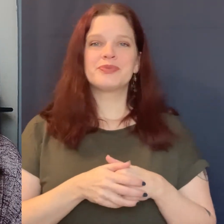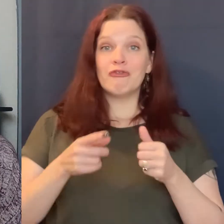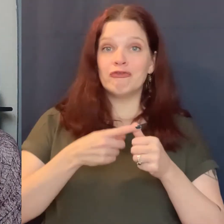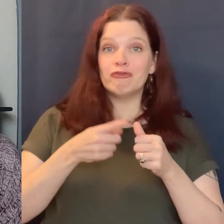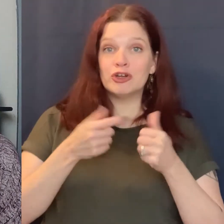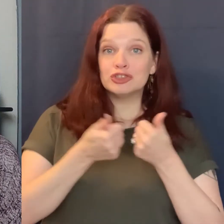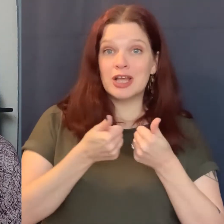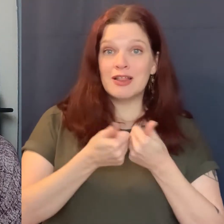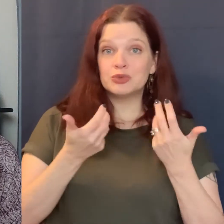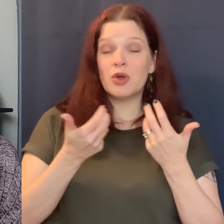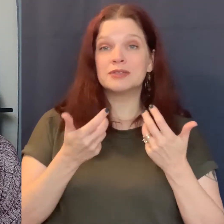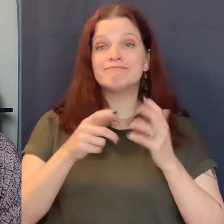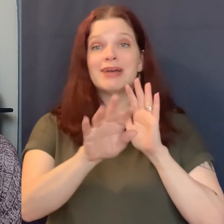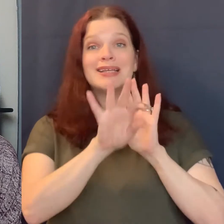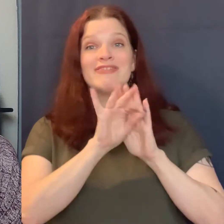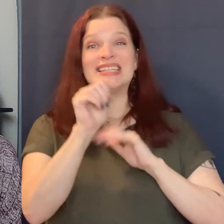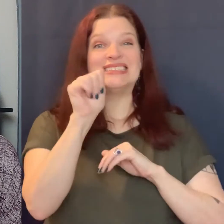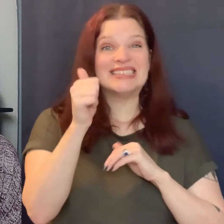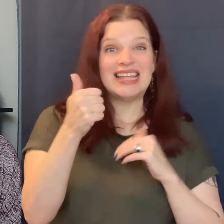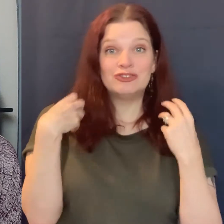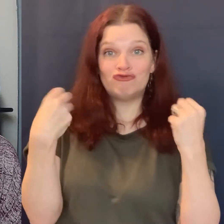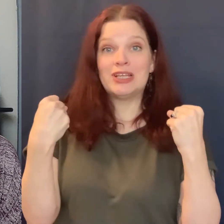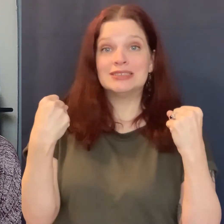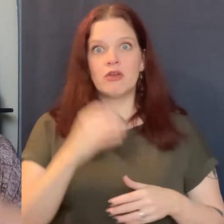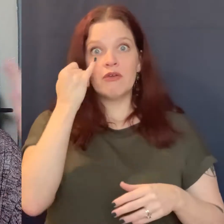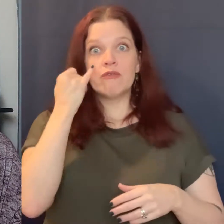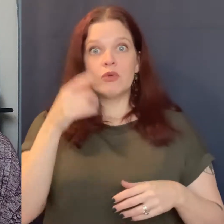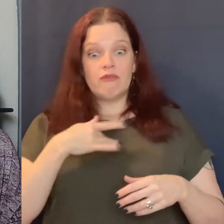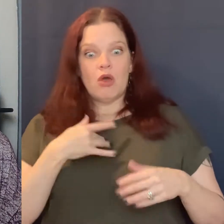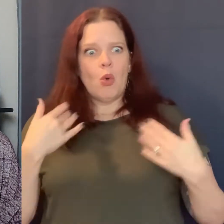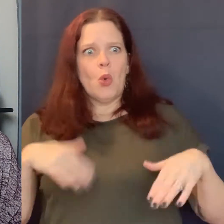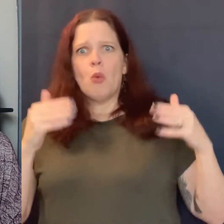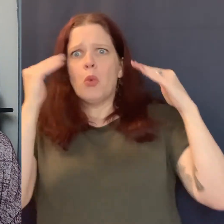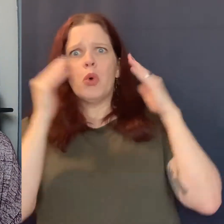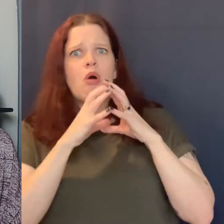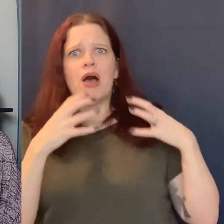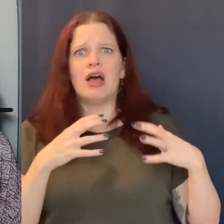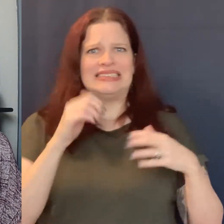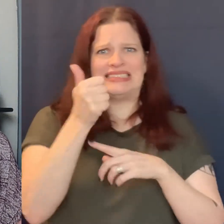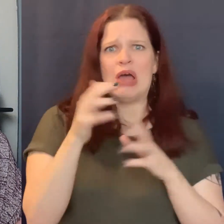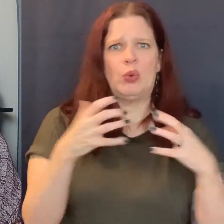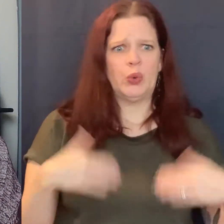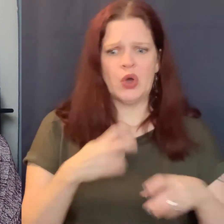The first challenge is to identify ten strengths. If this feels like a really big task and it's kind of hard to pin down and